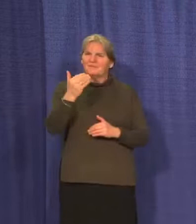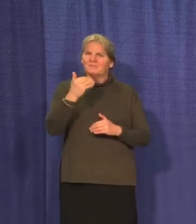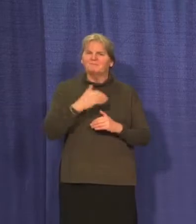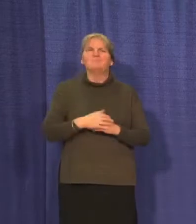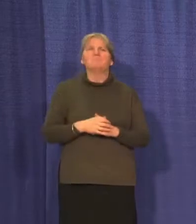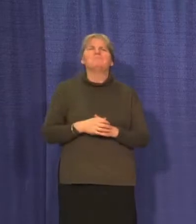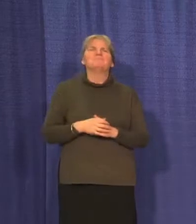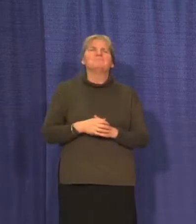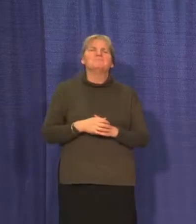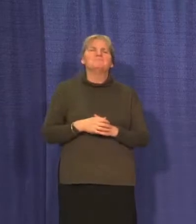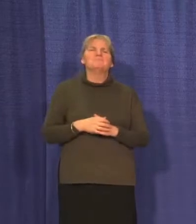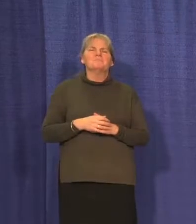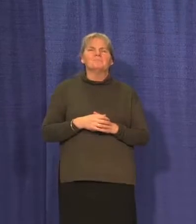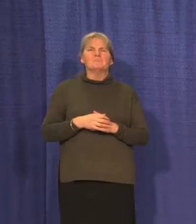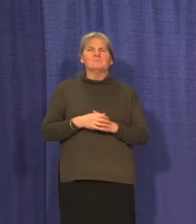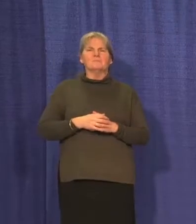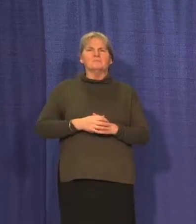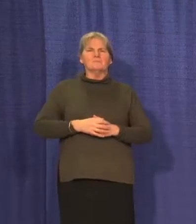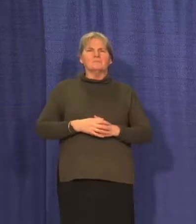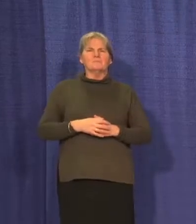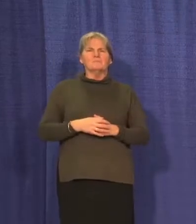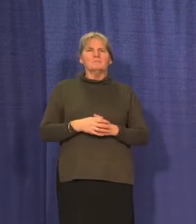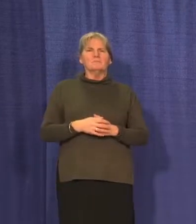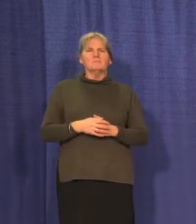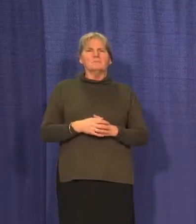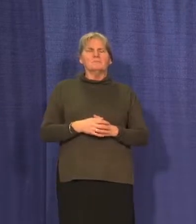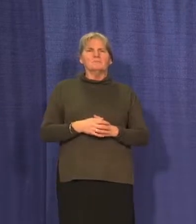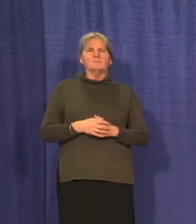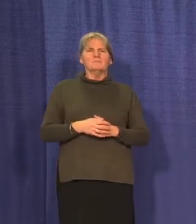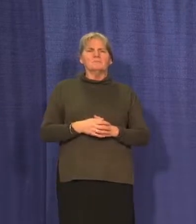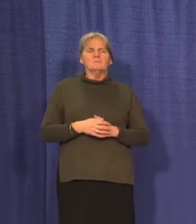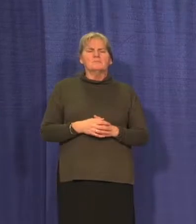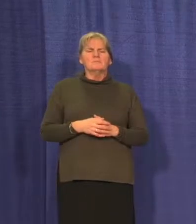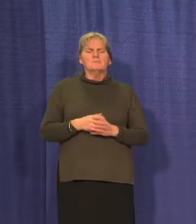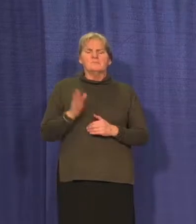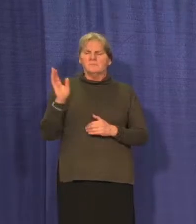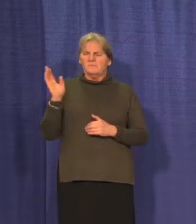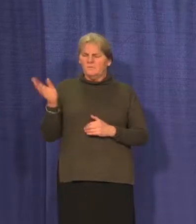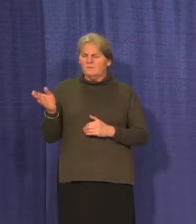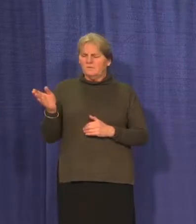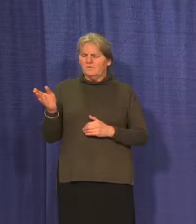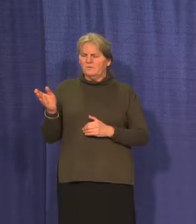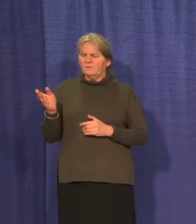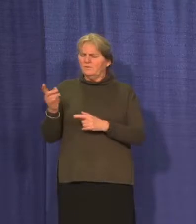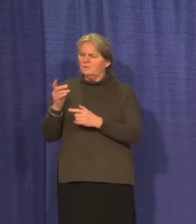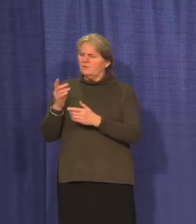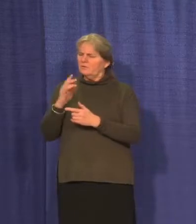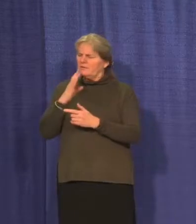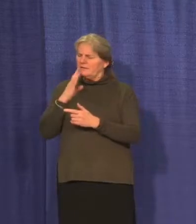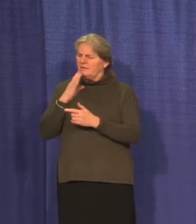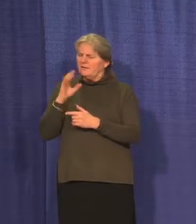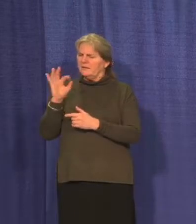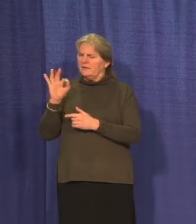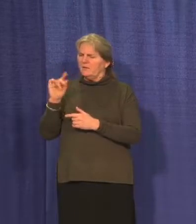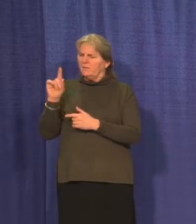Reporter: Thank you. Premier Silver mentioned that